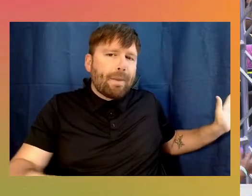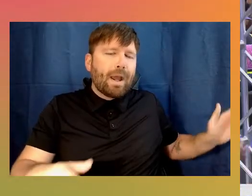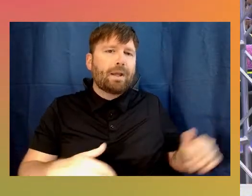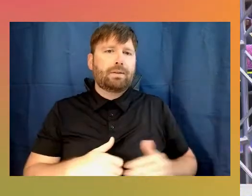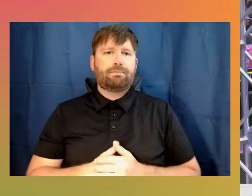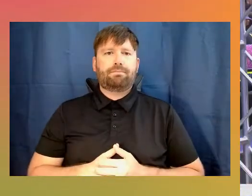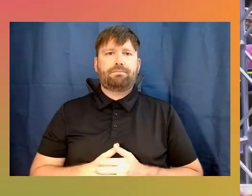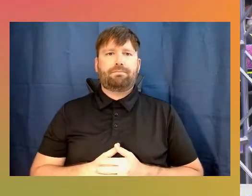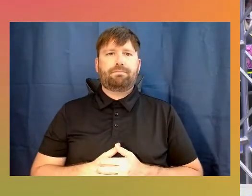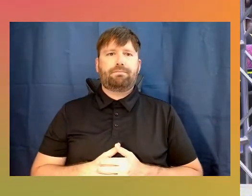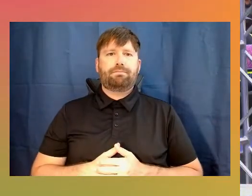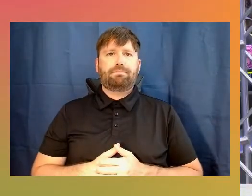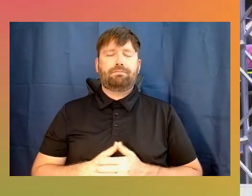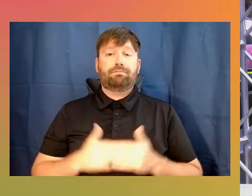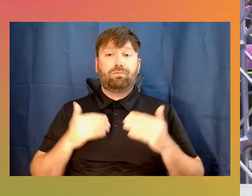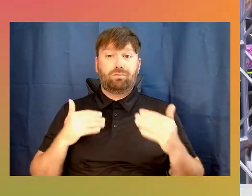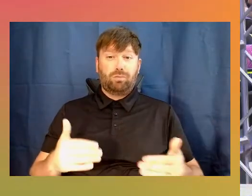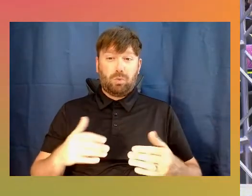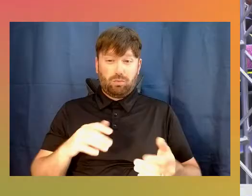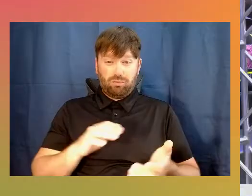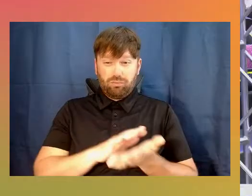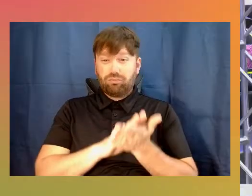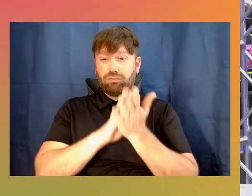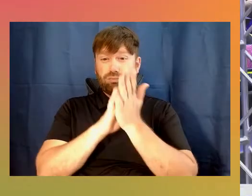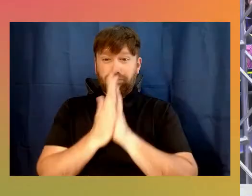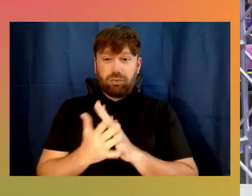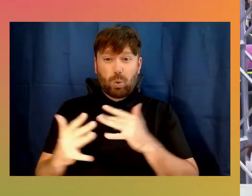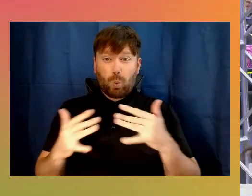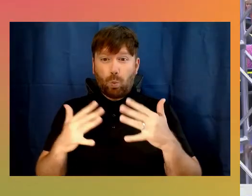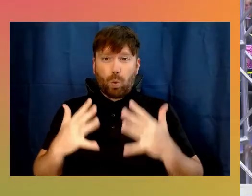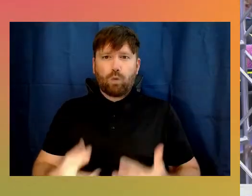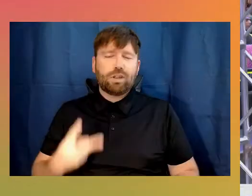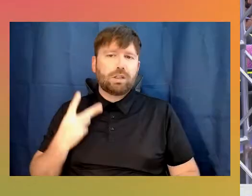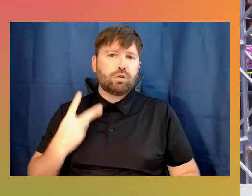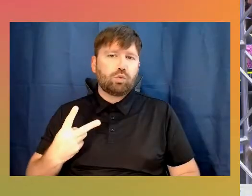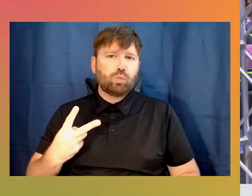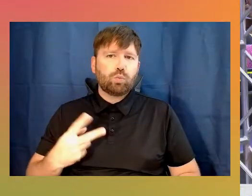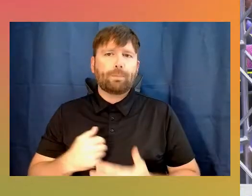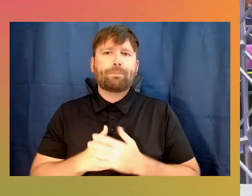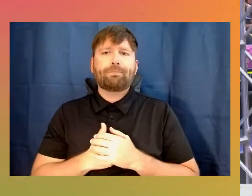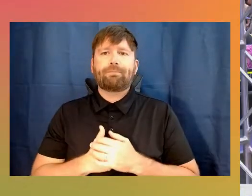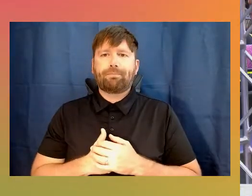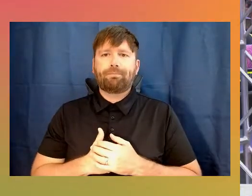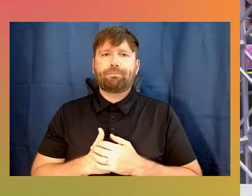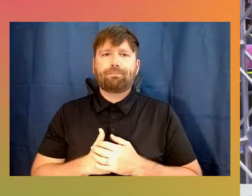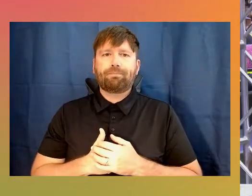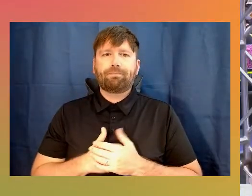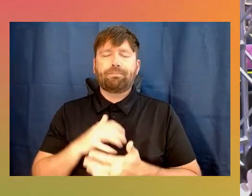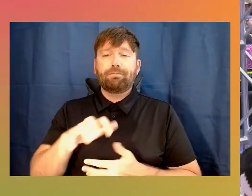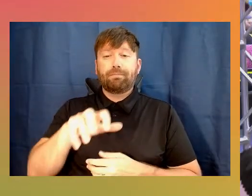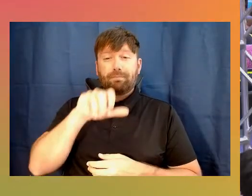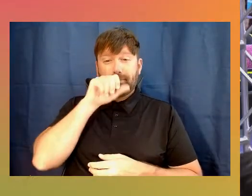RIGHT ARM FORWARD, LEFT ARM STAYS REACHING BACK.